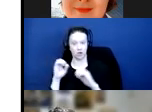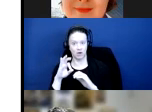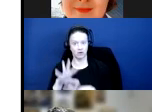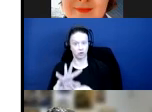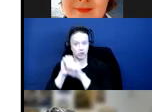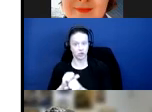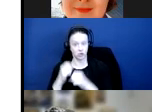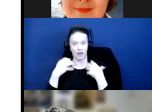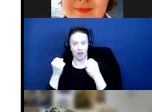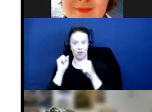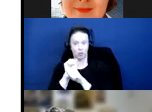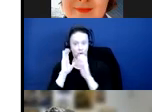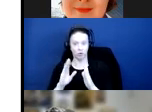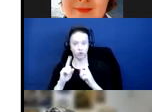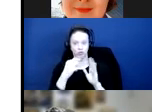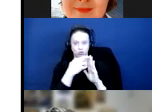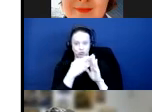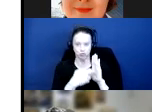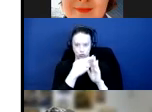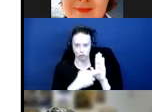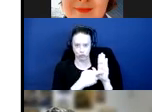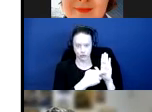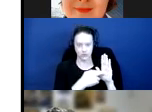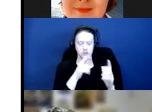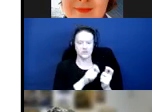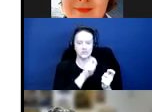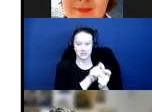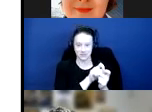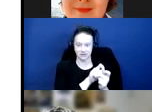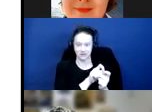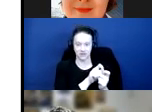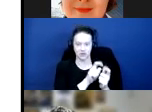to some rules specific to background checks,